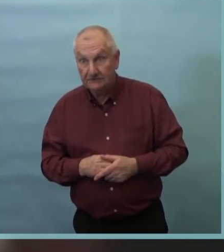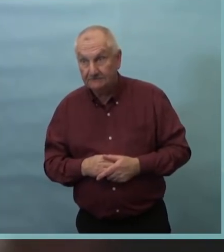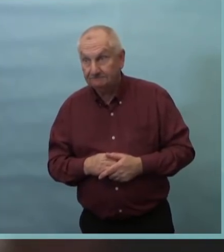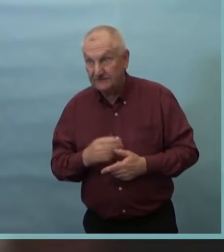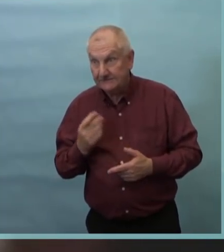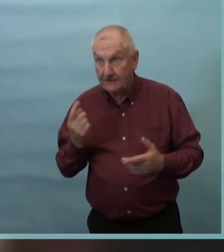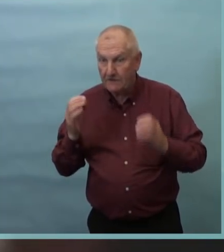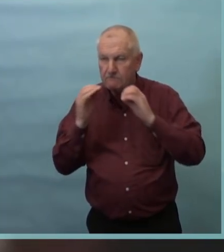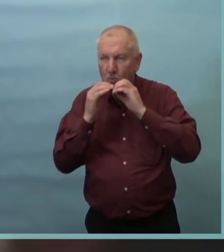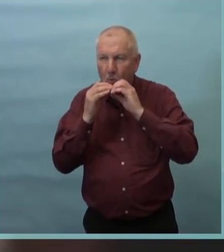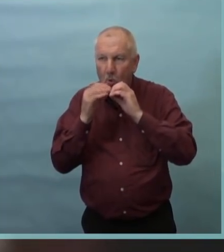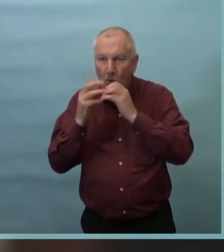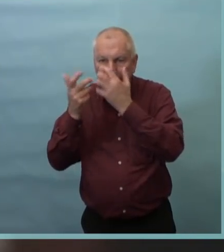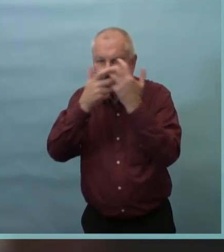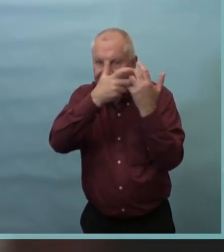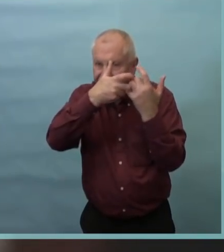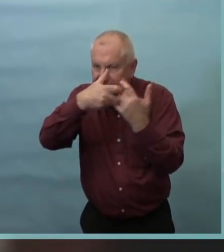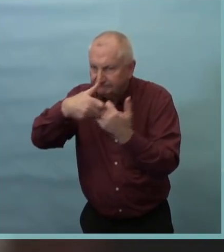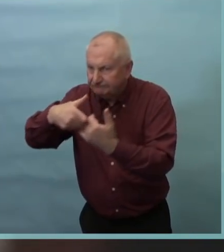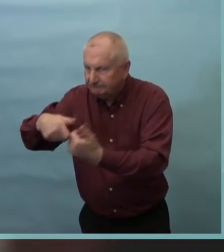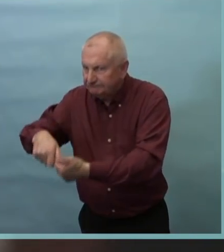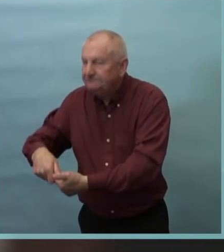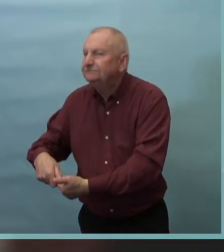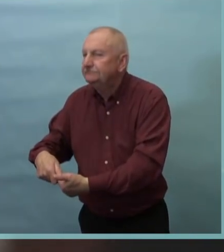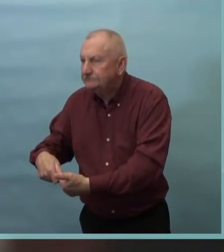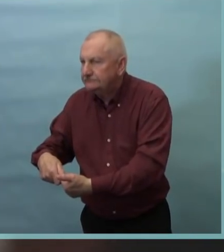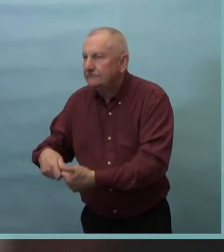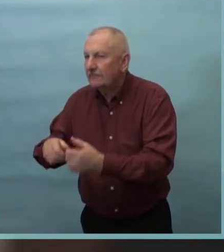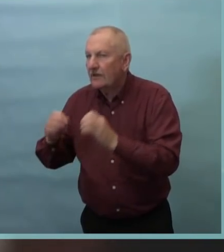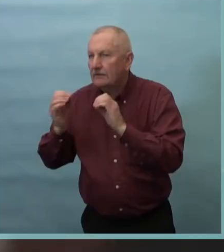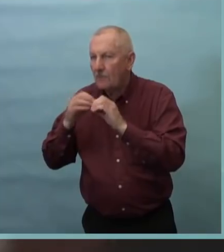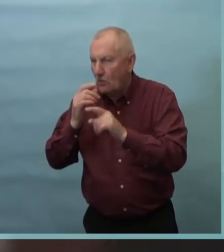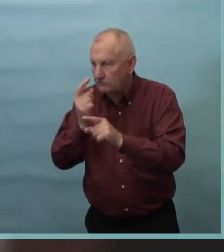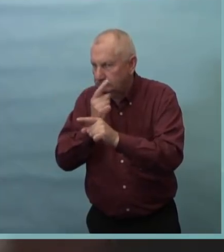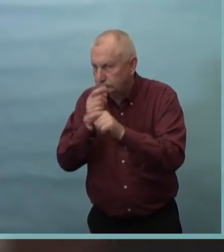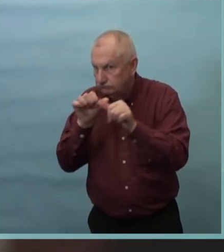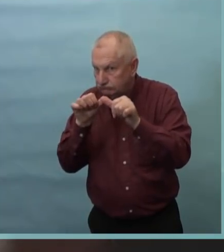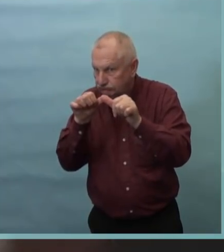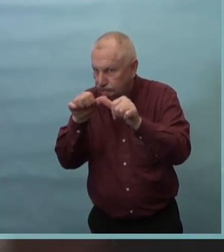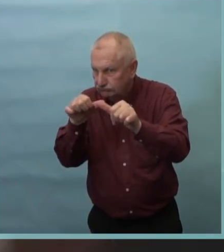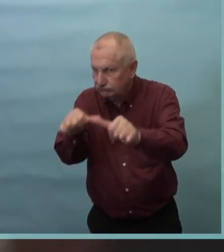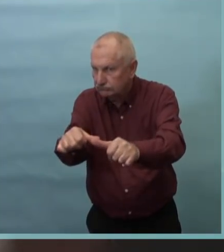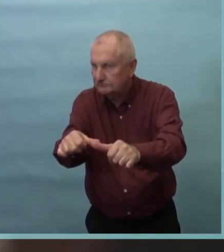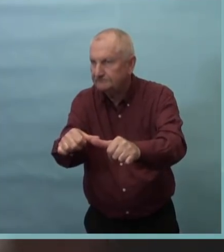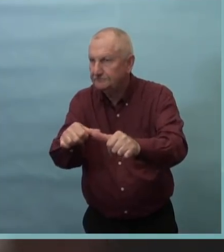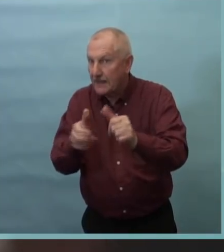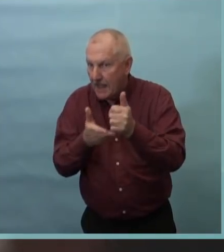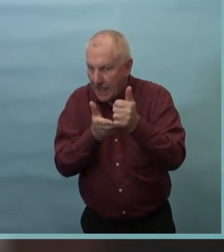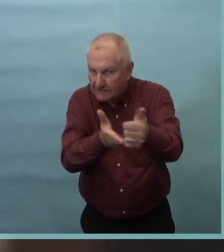seniors so so we're hoping that you know as disruptive as this might feel for the